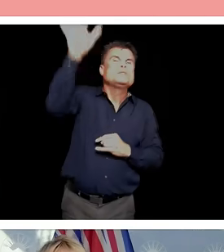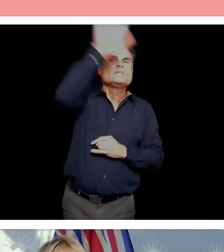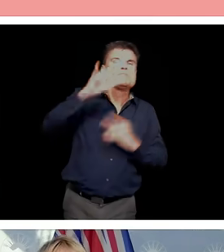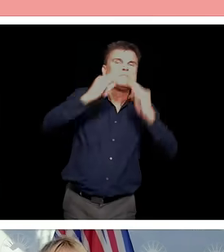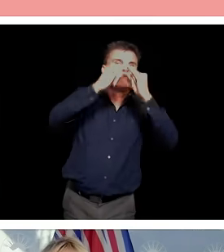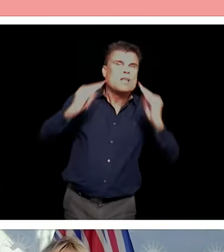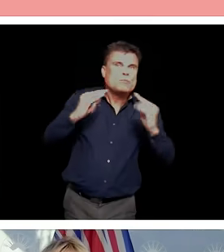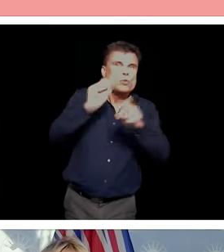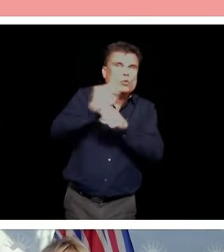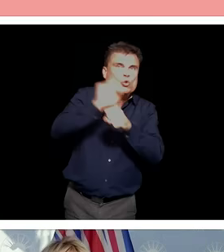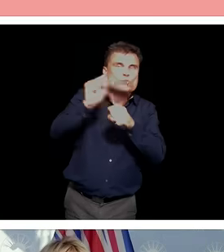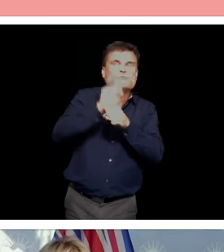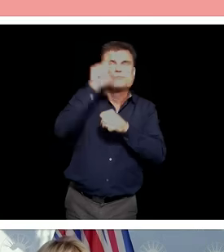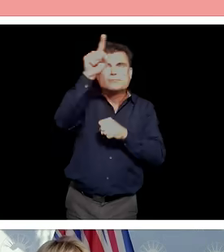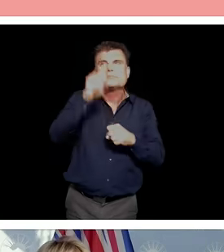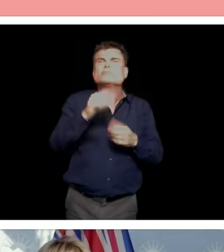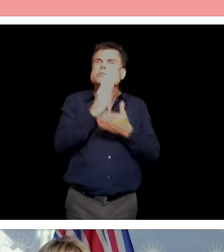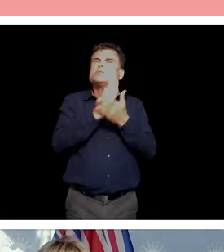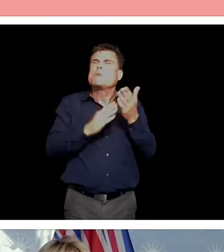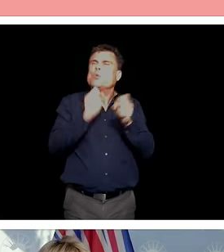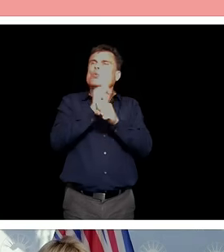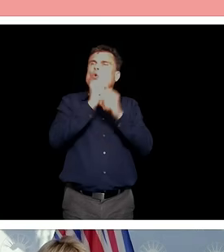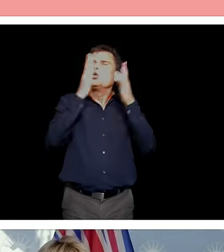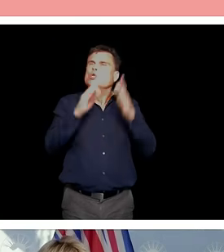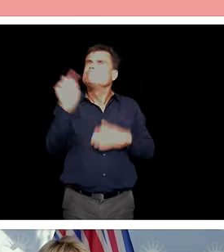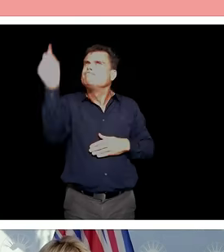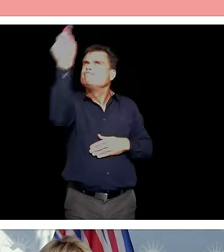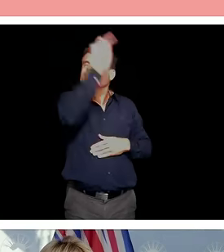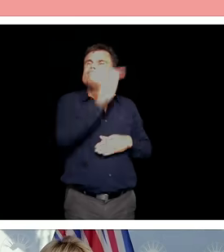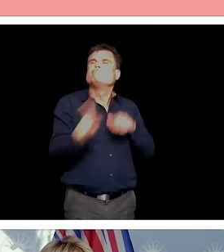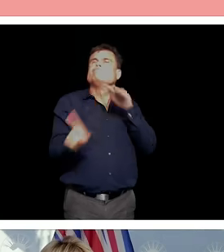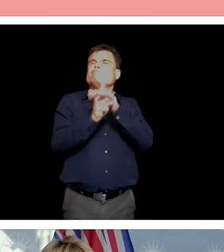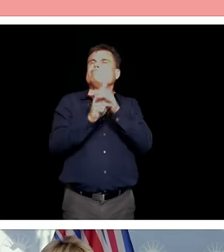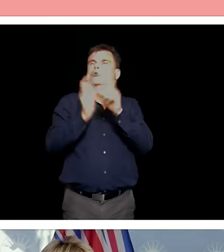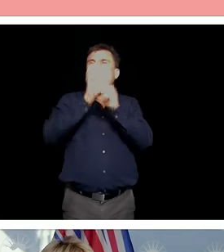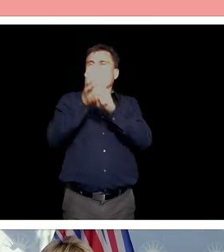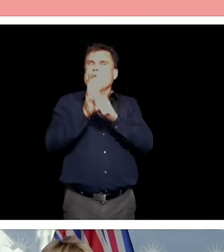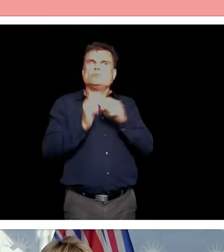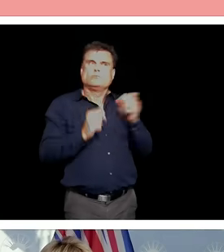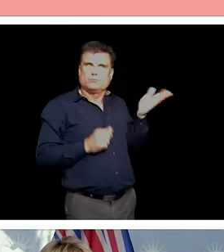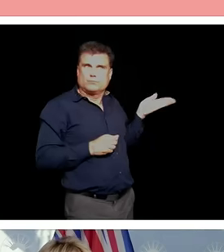Identified and investigations an outbreak responses are ongoing.